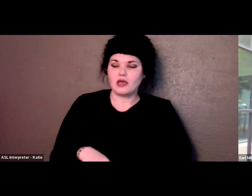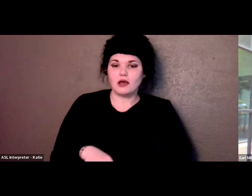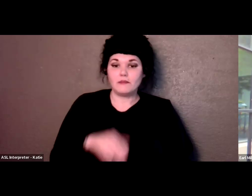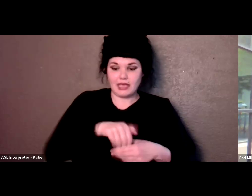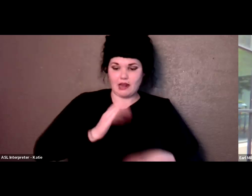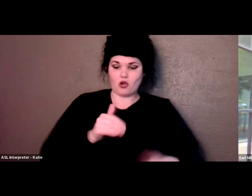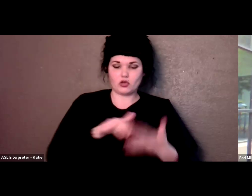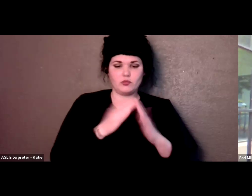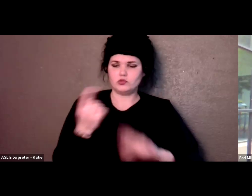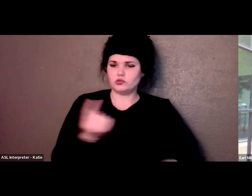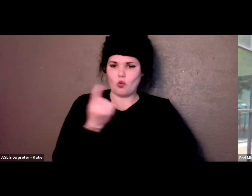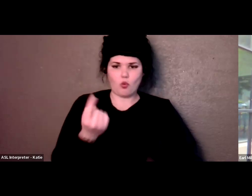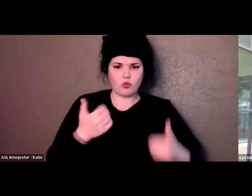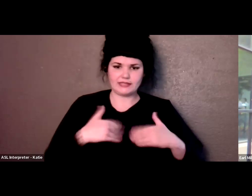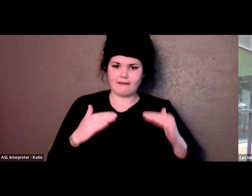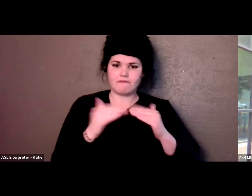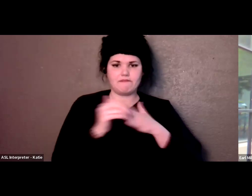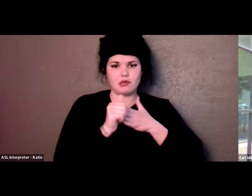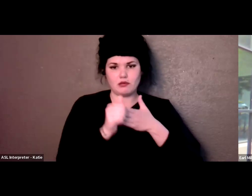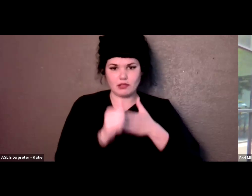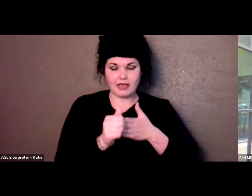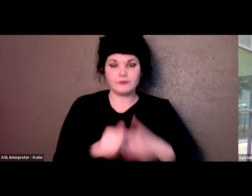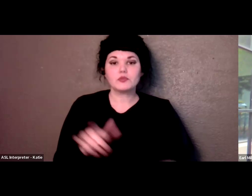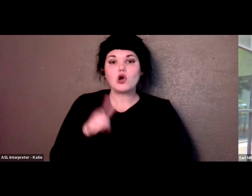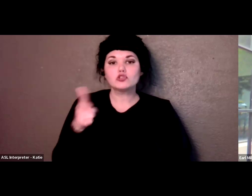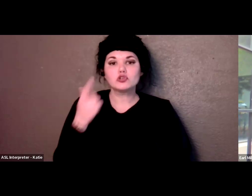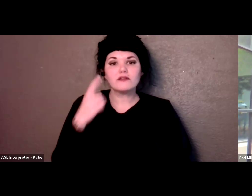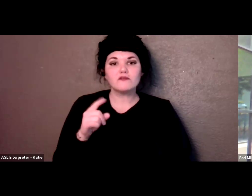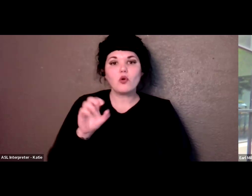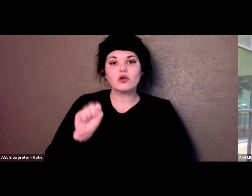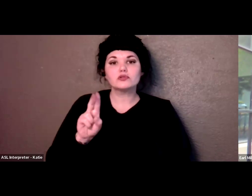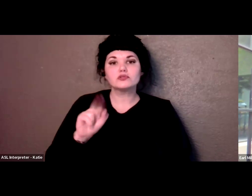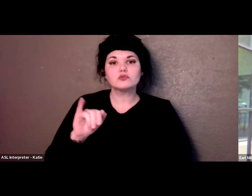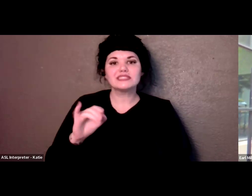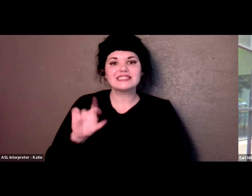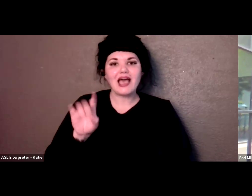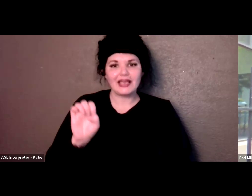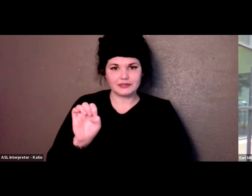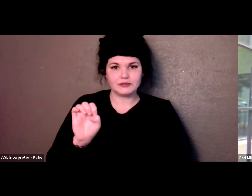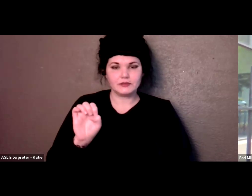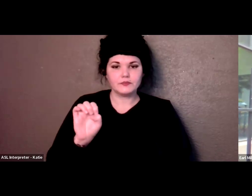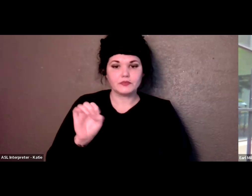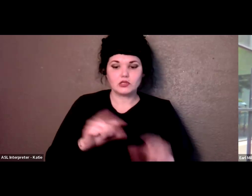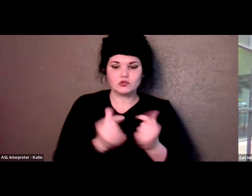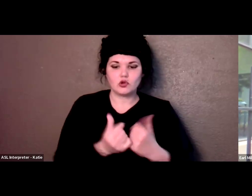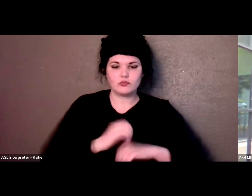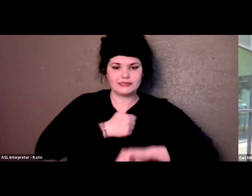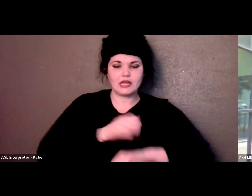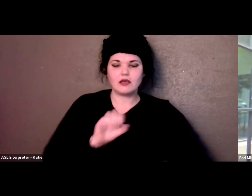to Suicide is a group we started and so suicide is kind of the taboo in this world - sorry,